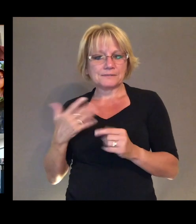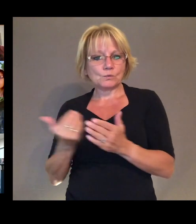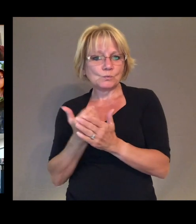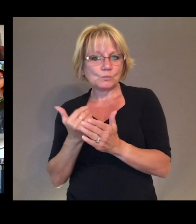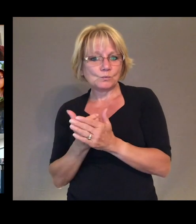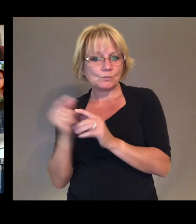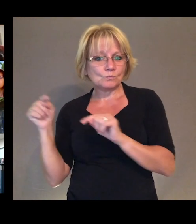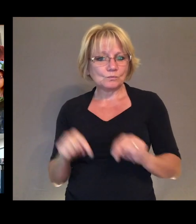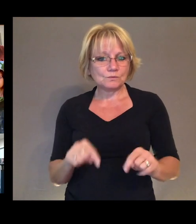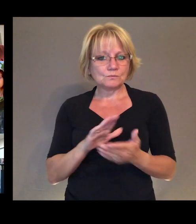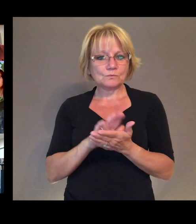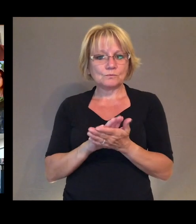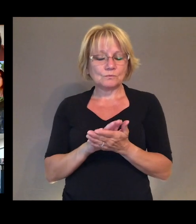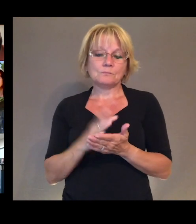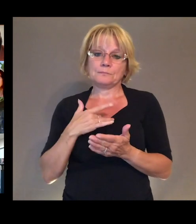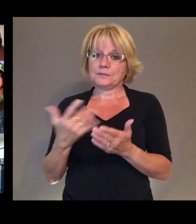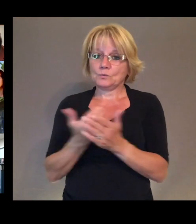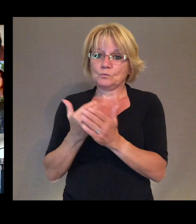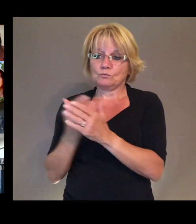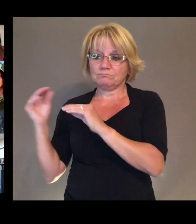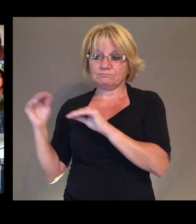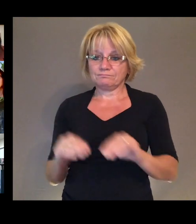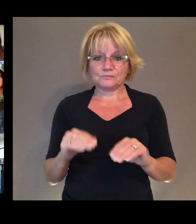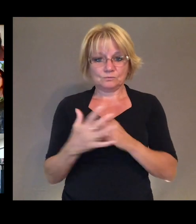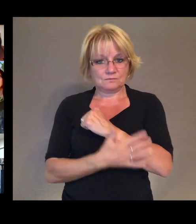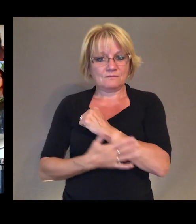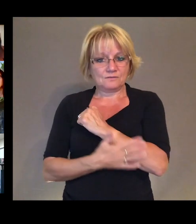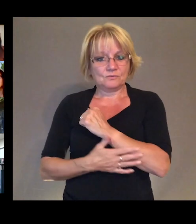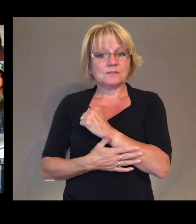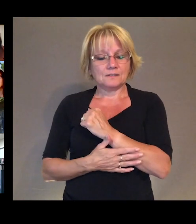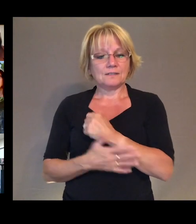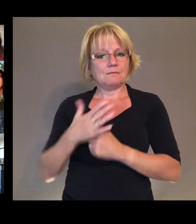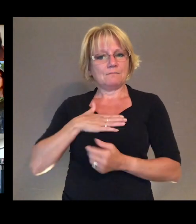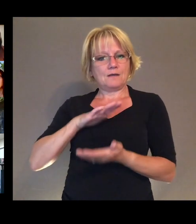usually newcomers to our country. And the school that I work in is predominantly white.